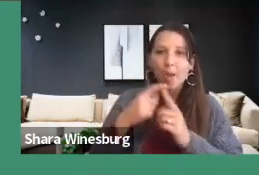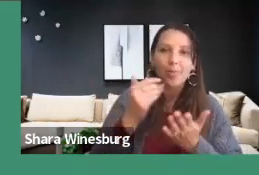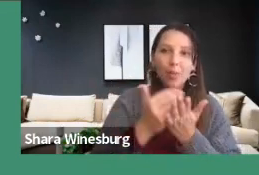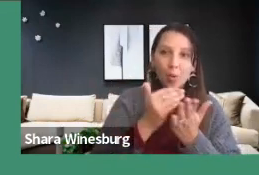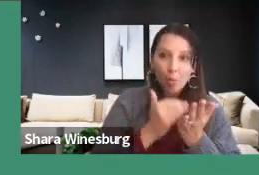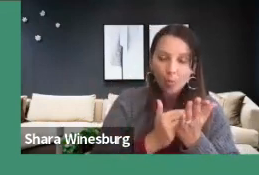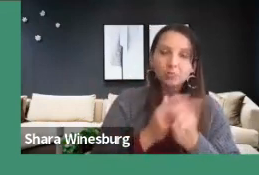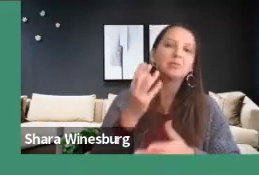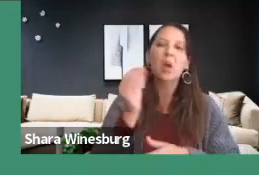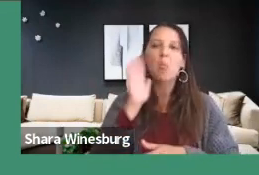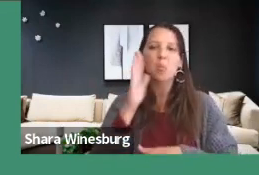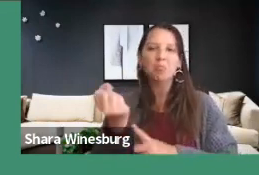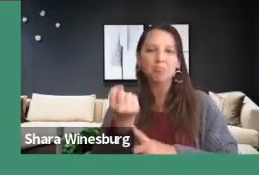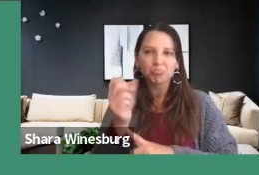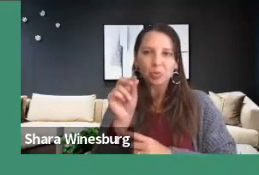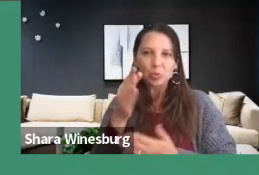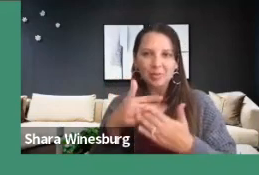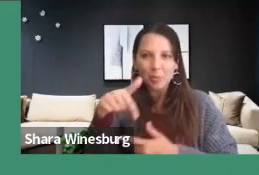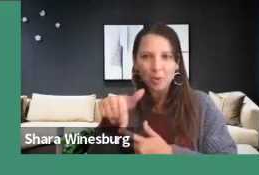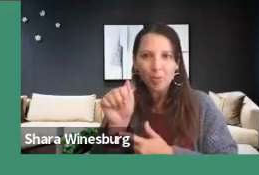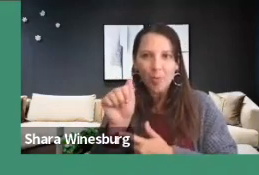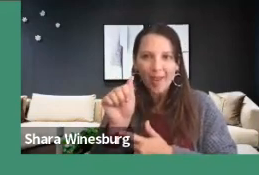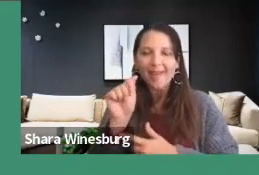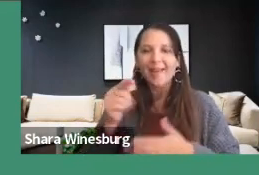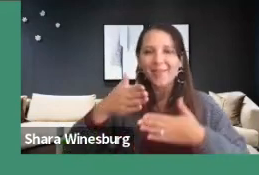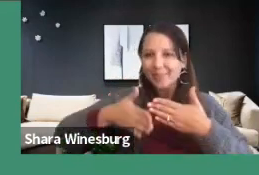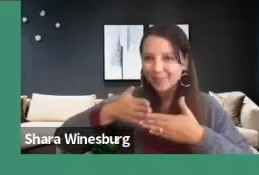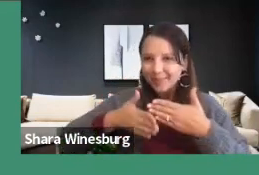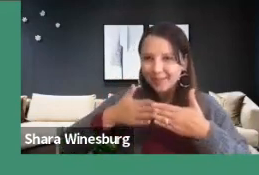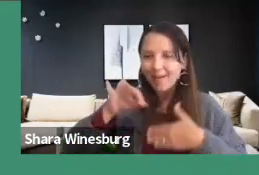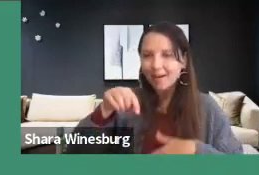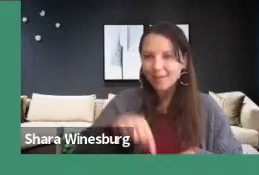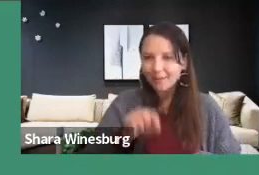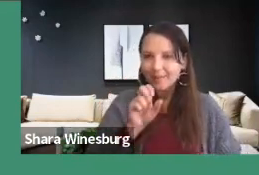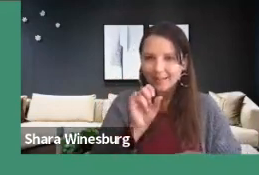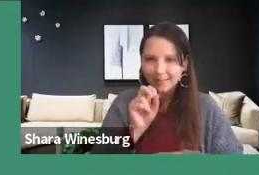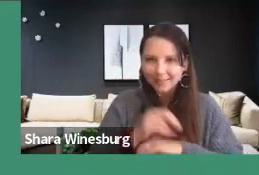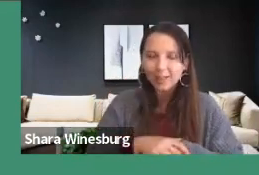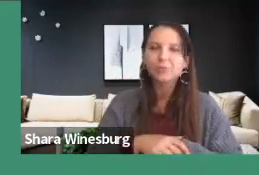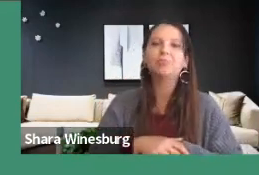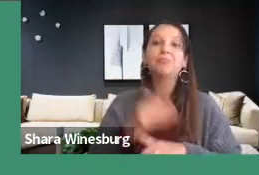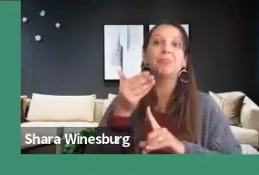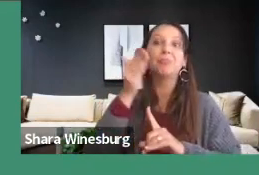During this session, we will be discussing the course, and we'll hold off for Q&A at the end.